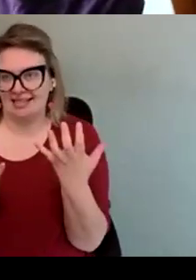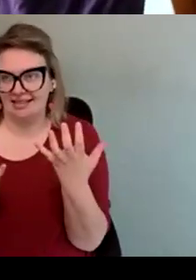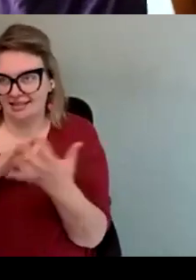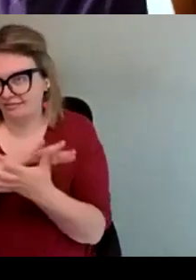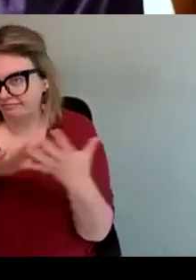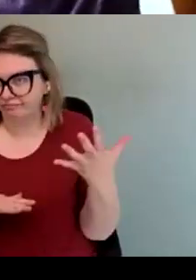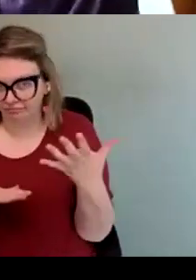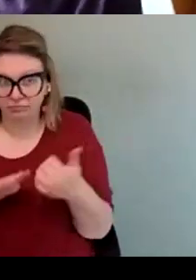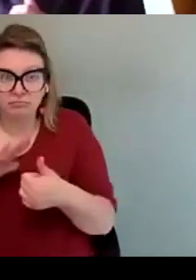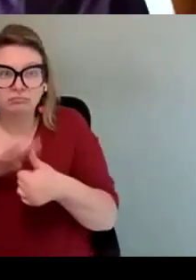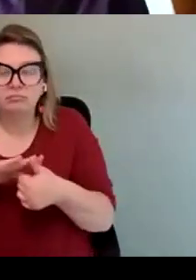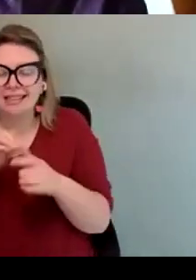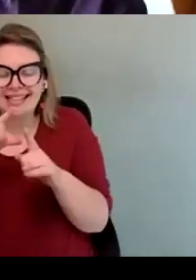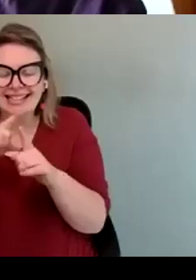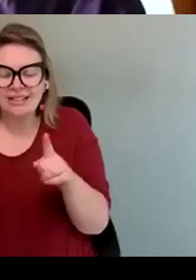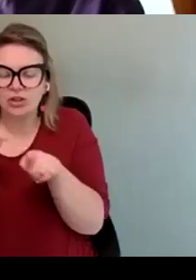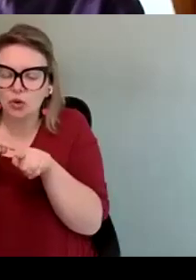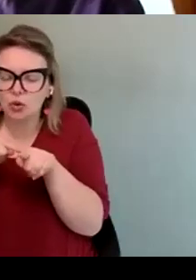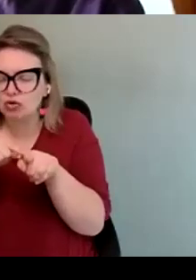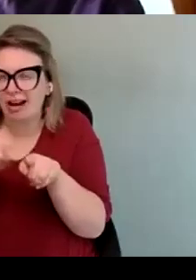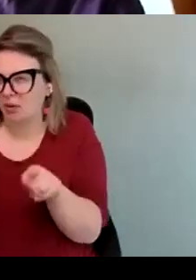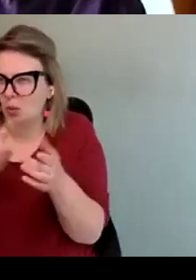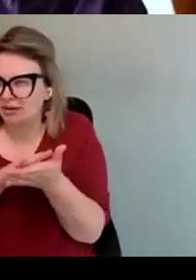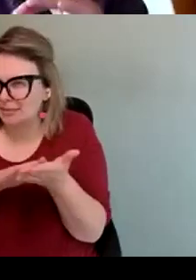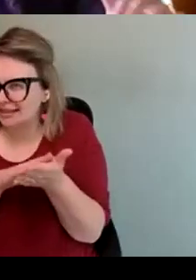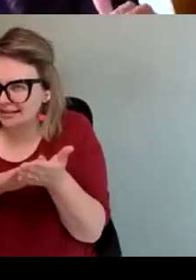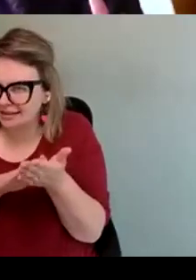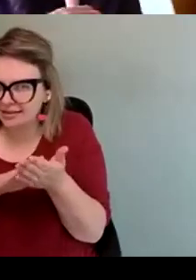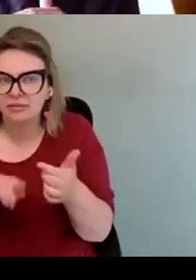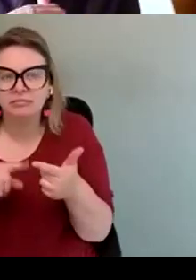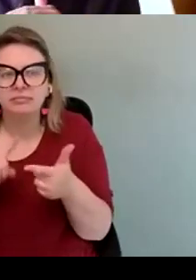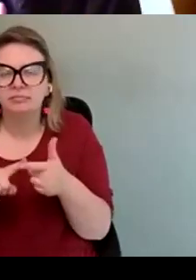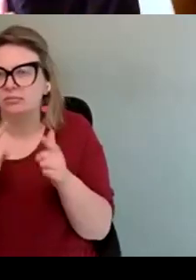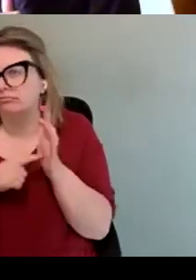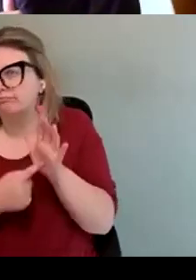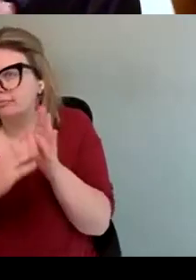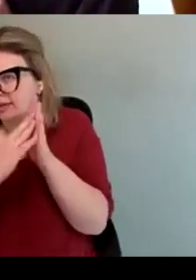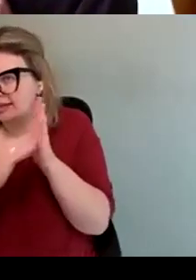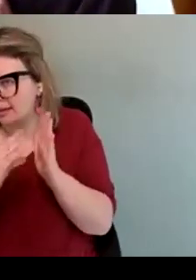The first one is what is digital tracking? We're then going to look at some examples in action.